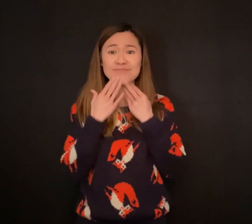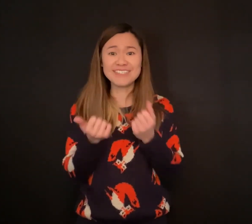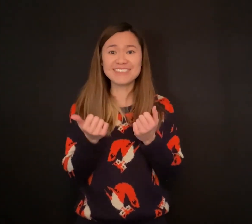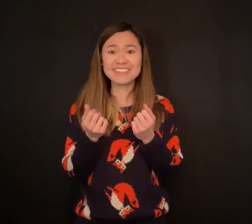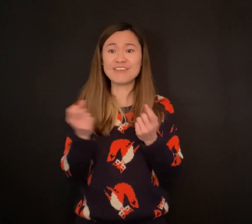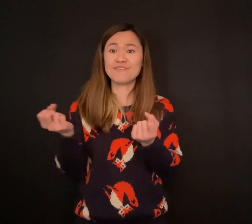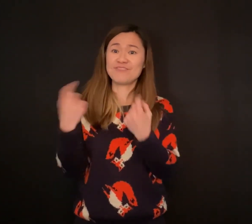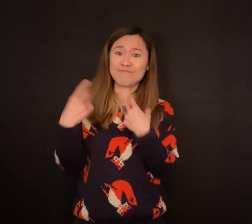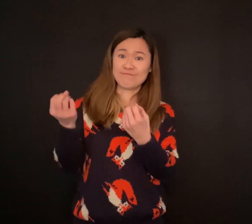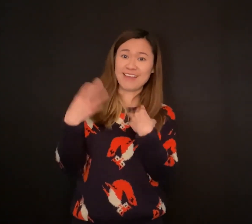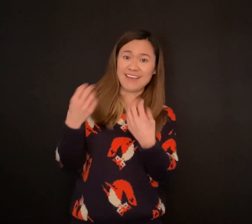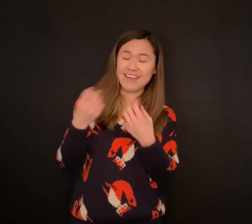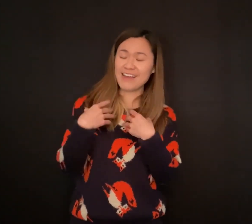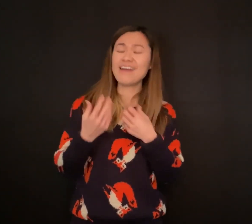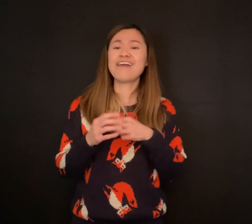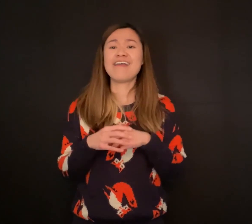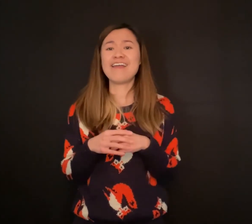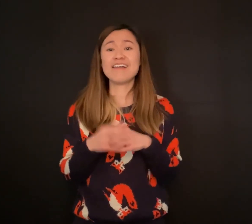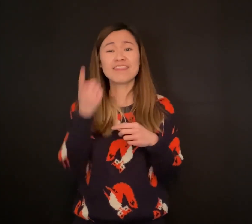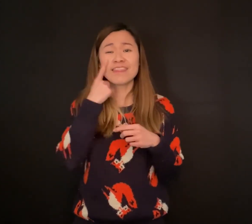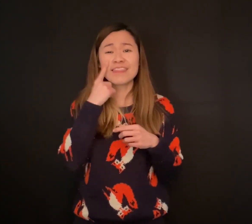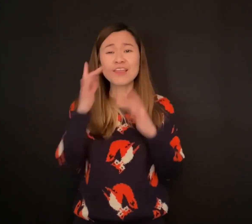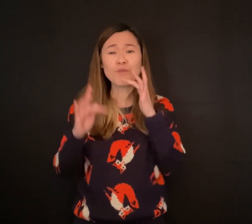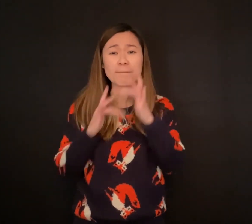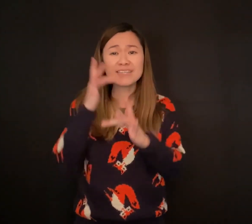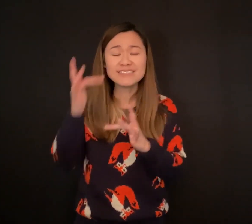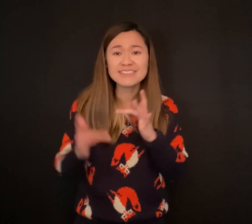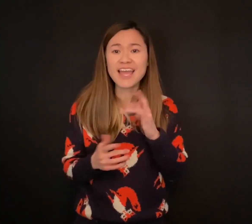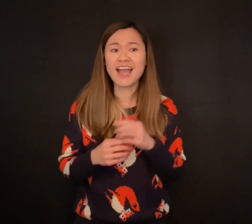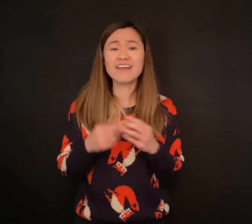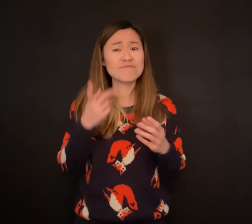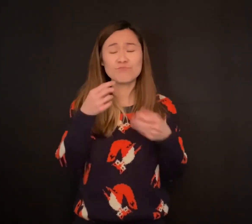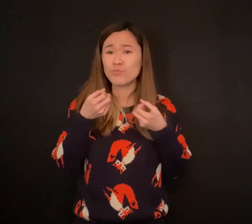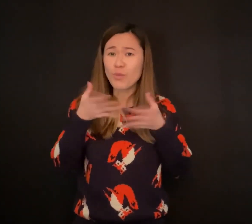Please give us some feedback, have a look at the website.